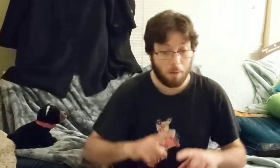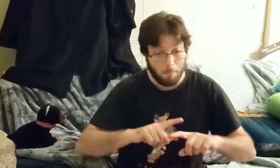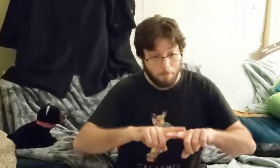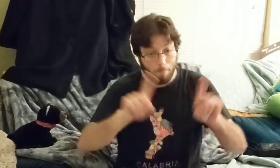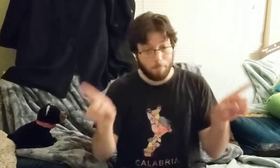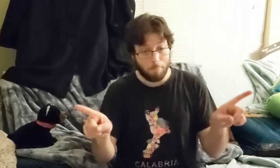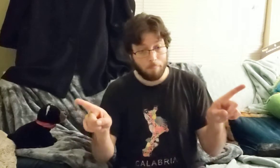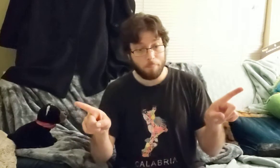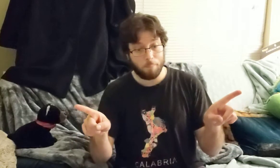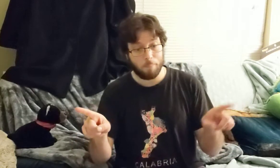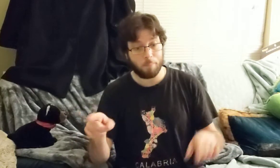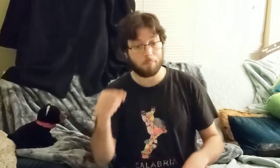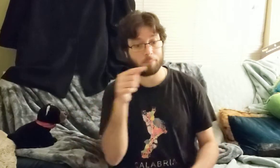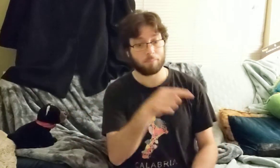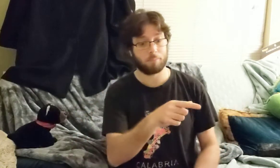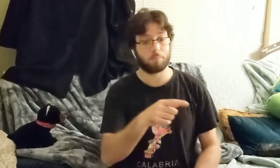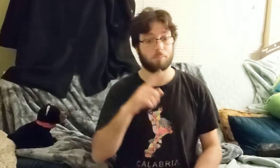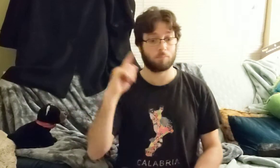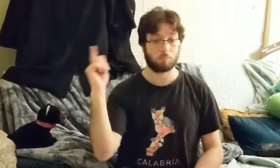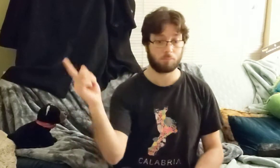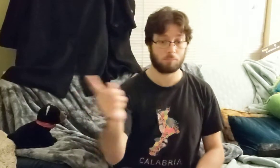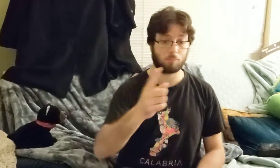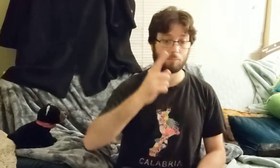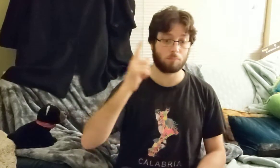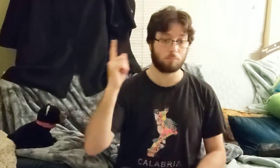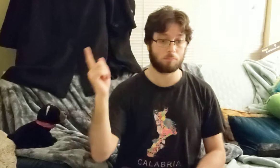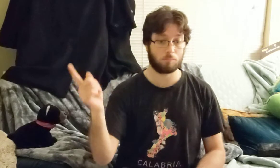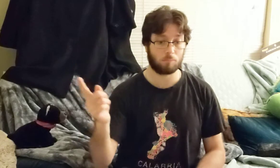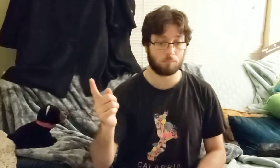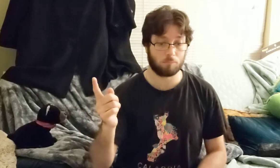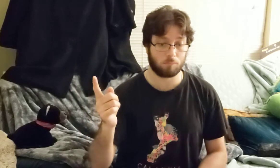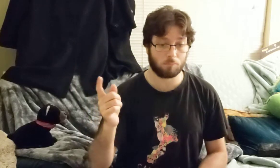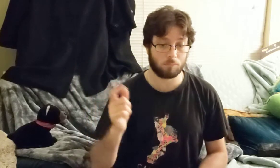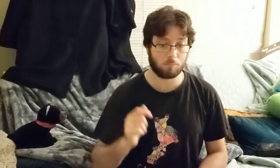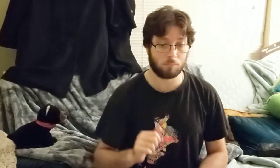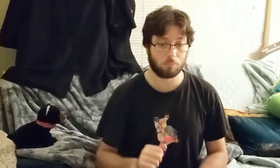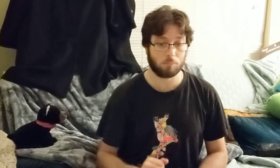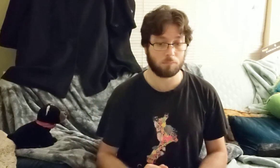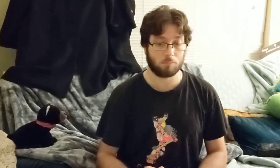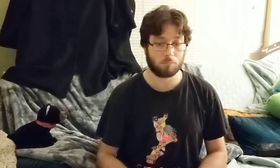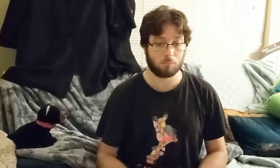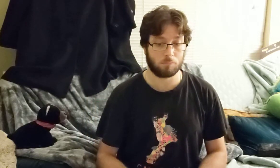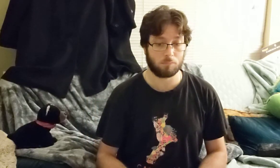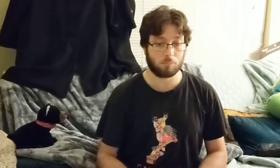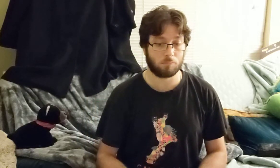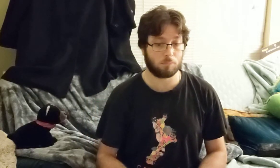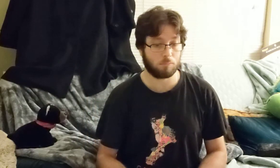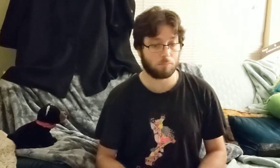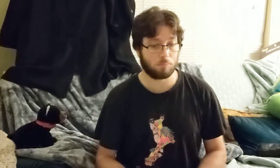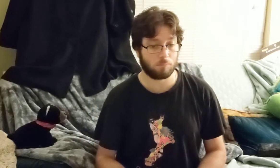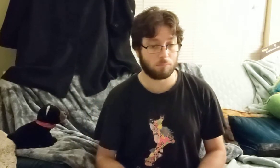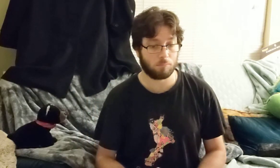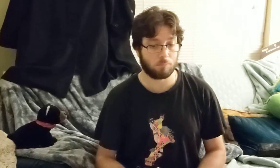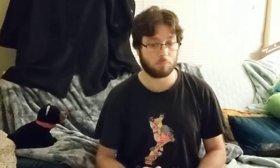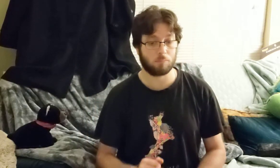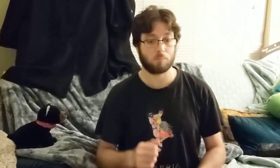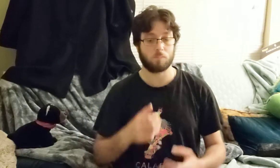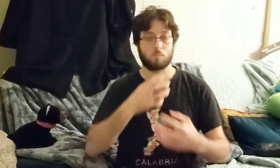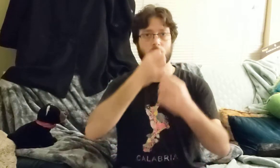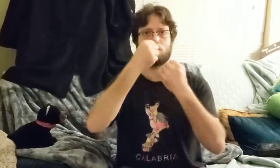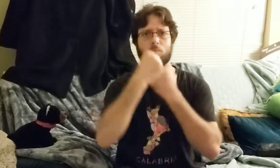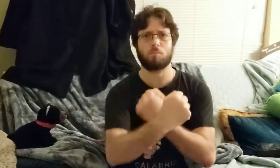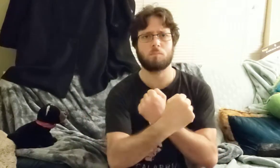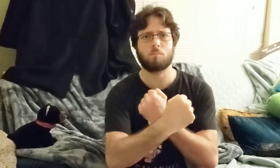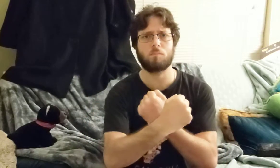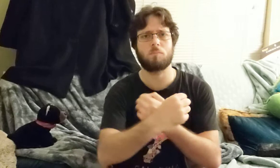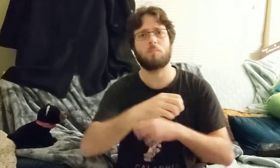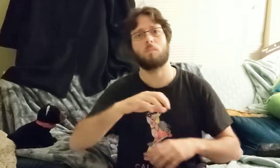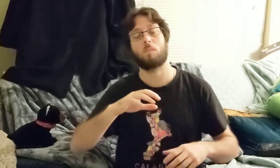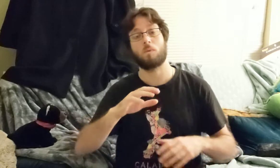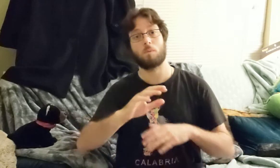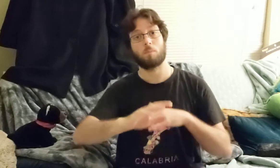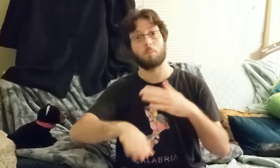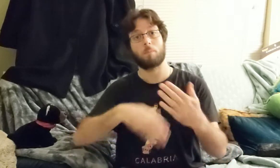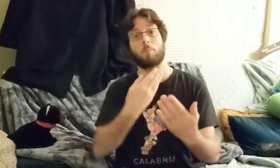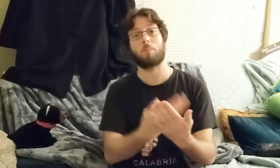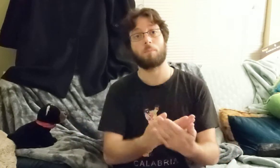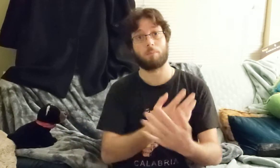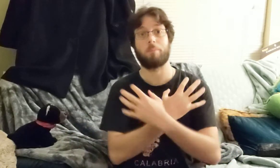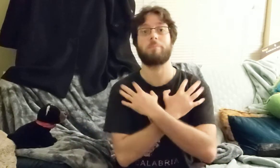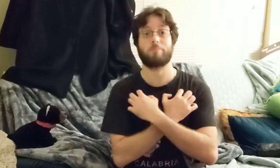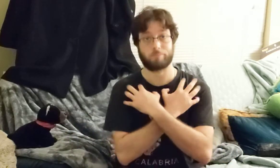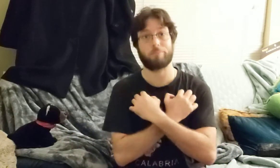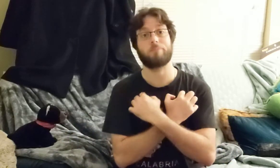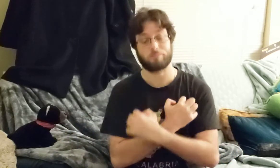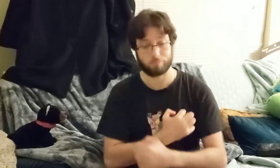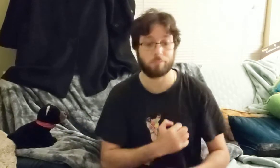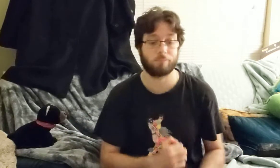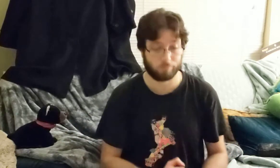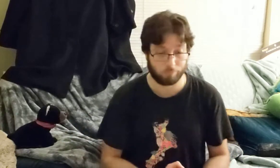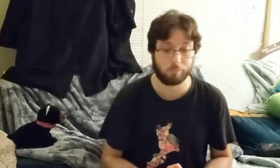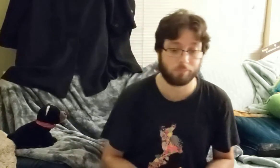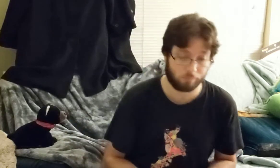BUT HE ALWAYS PROTECT ALL BEAR